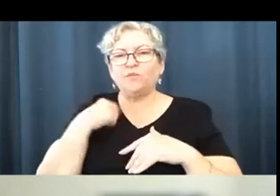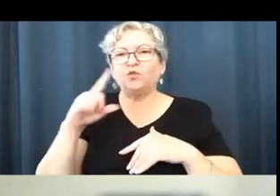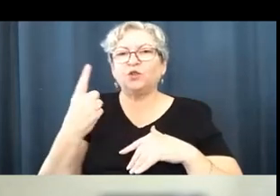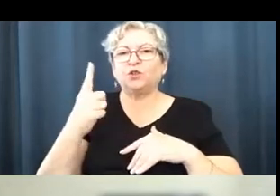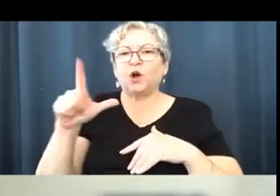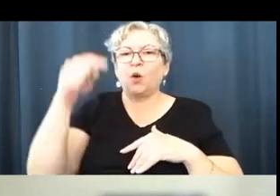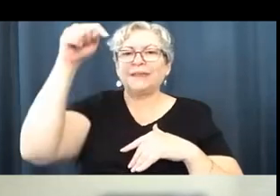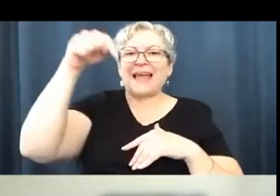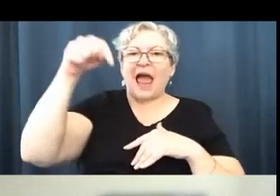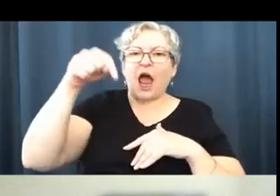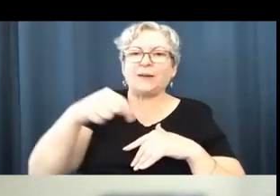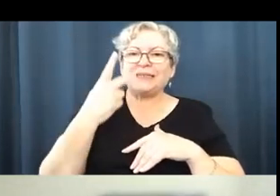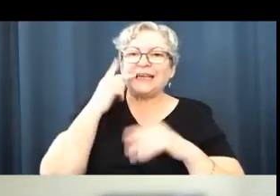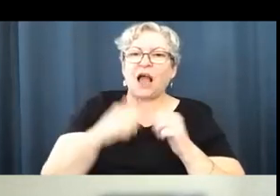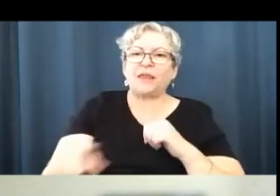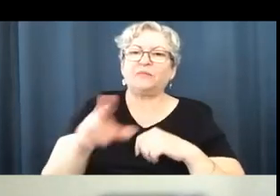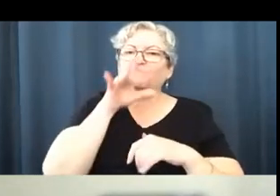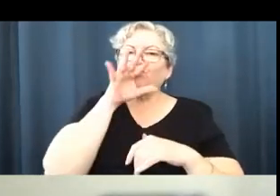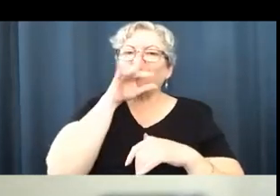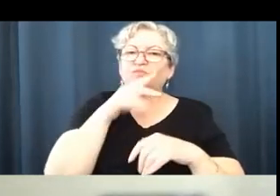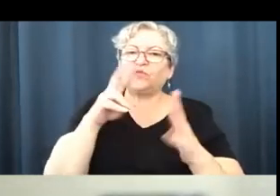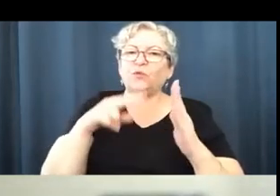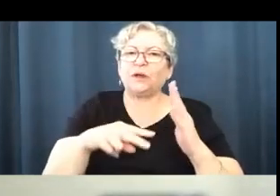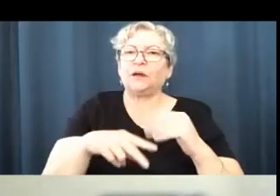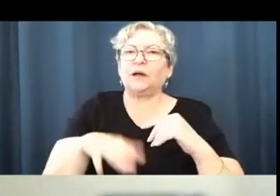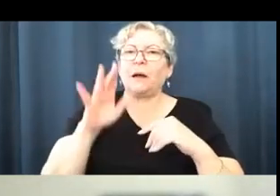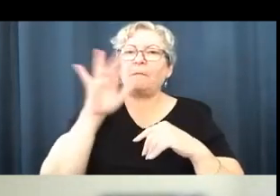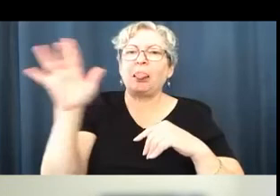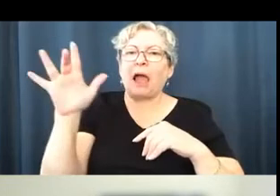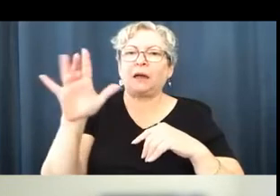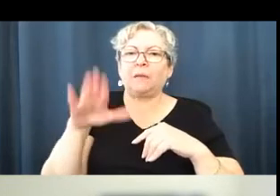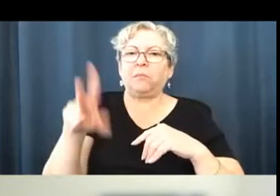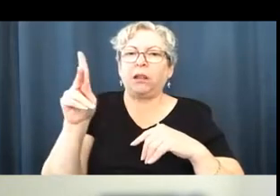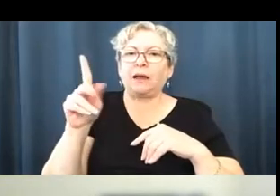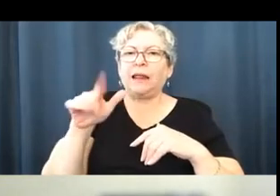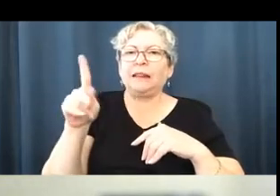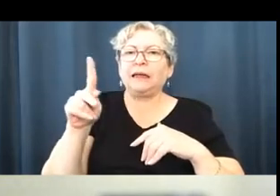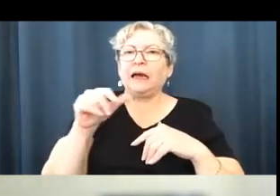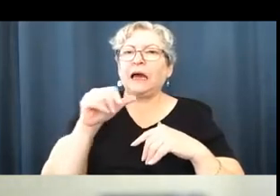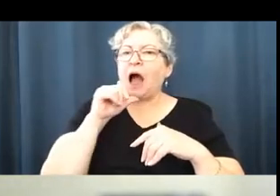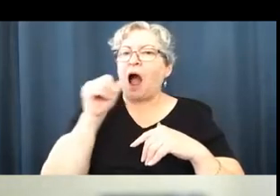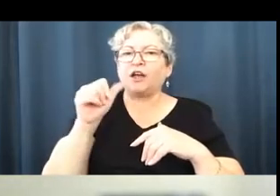and see how the screen reader behaves differently. [Narrator] Blank, link unlabeled graphic NAV news.